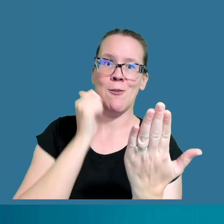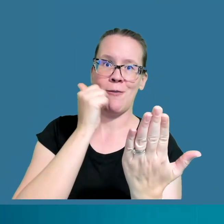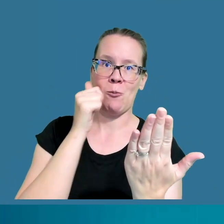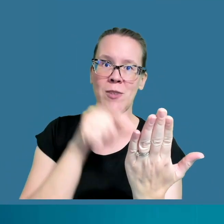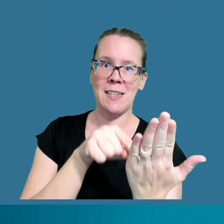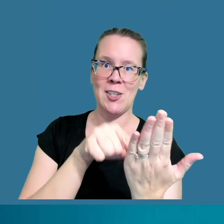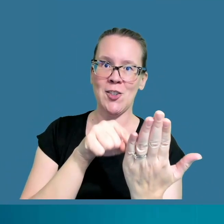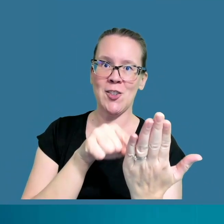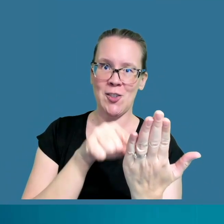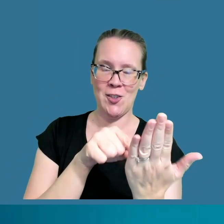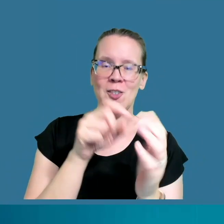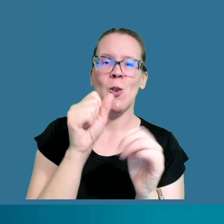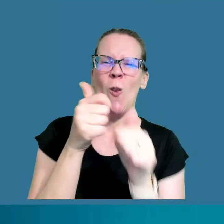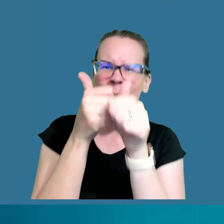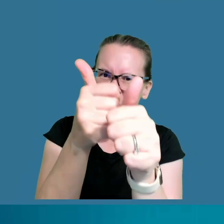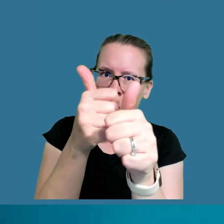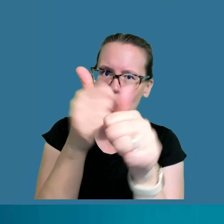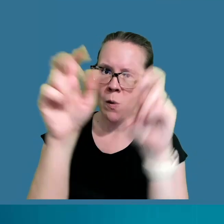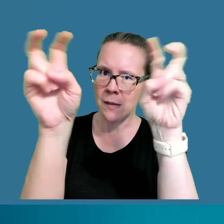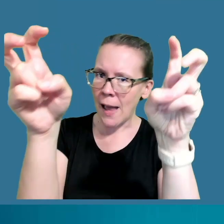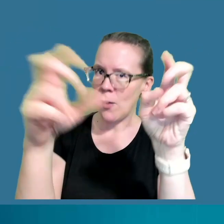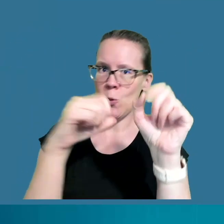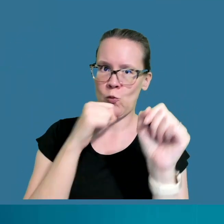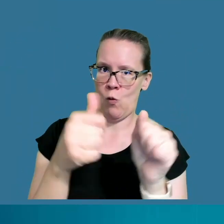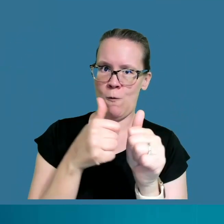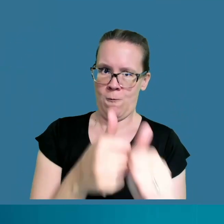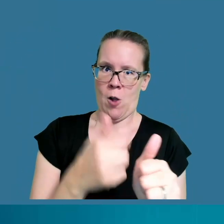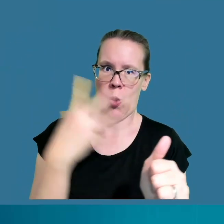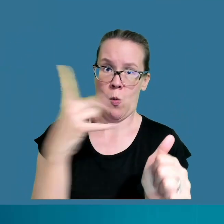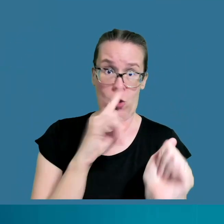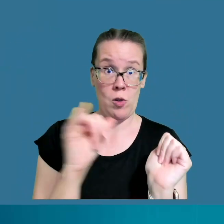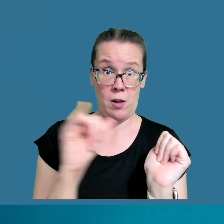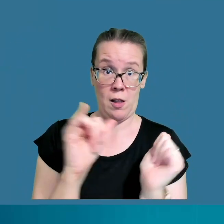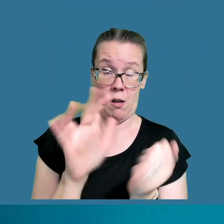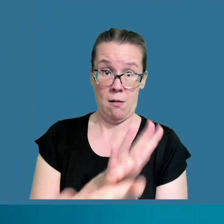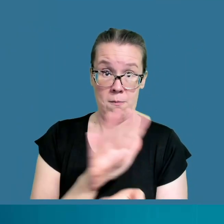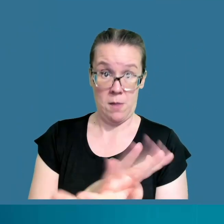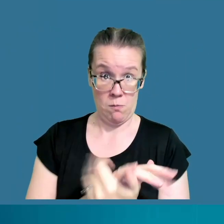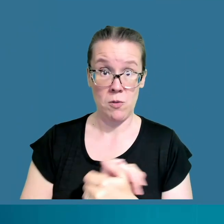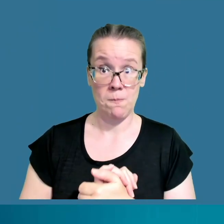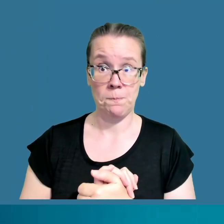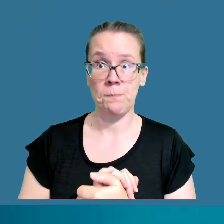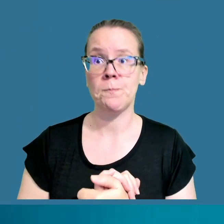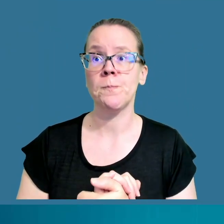looking. So make sure you follow the title that says "tilted left" or "tilted right".